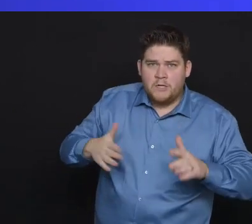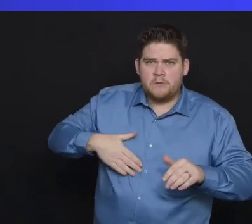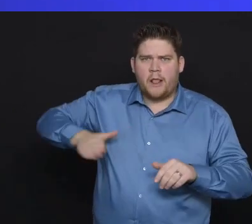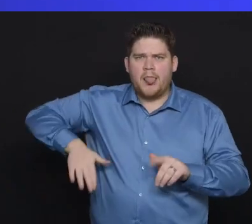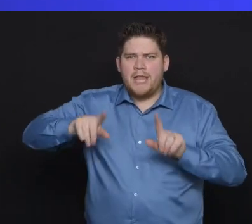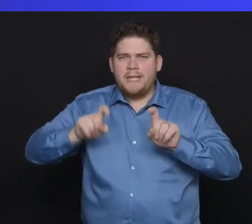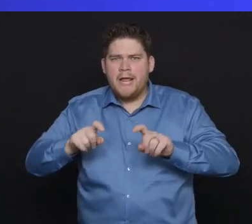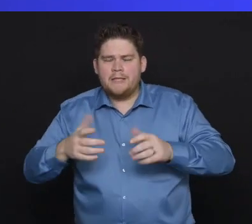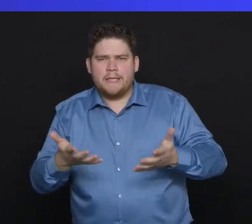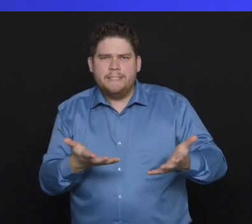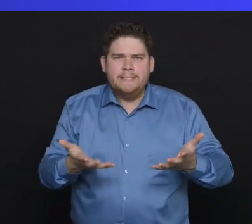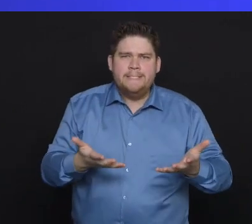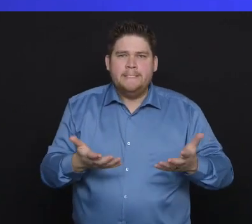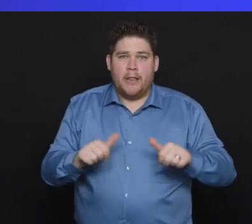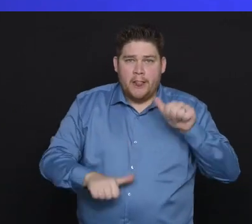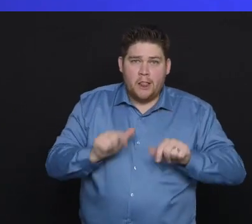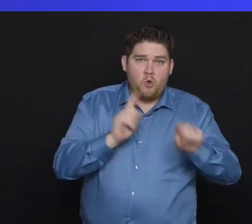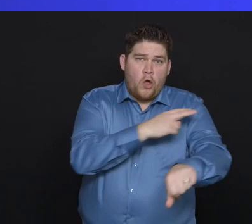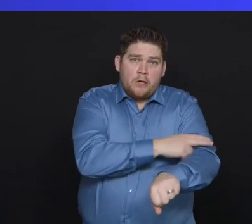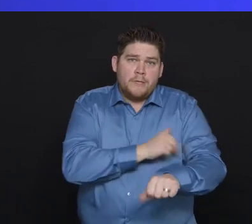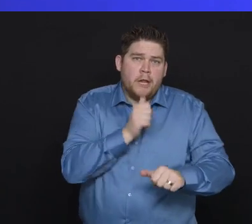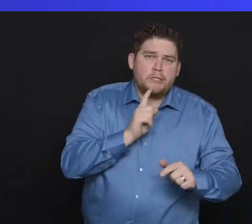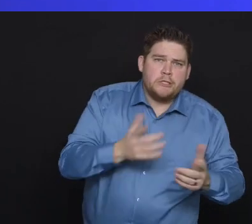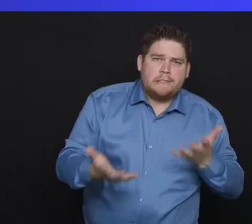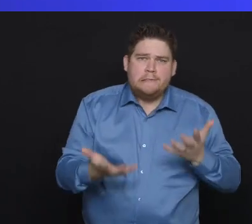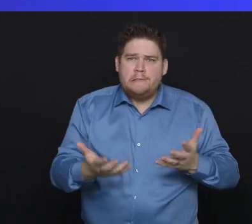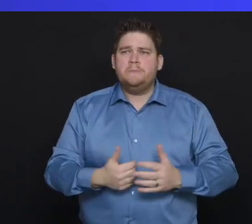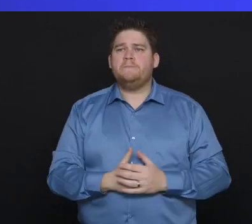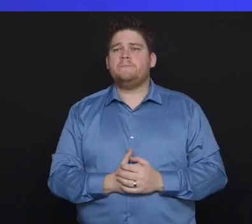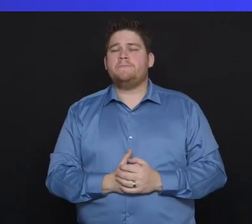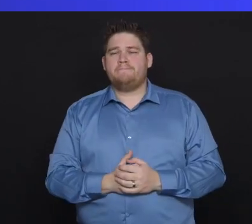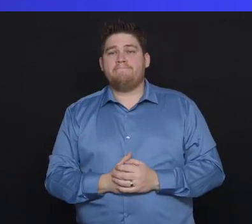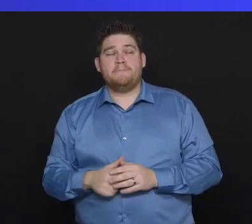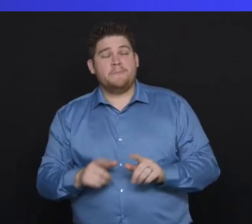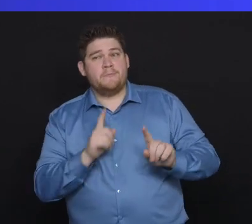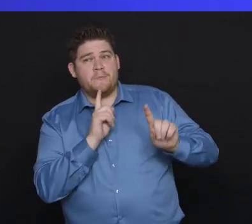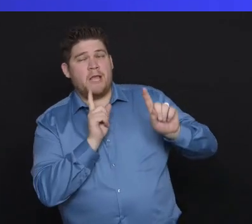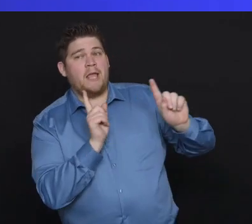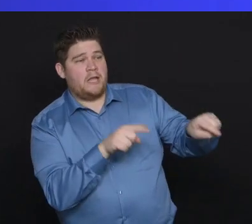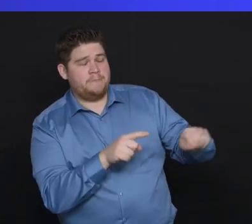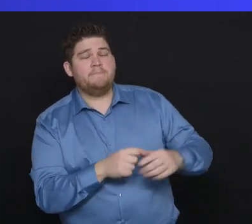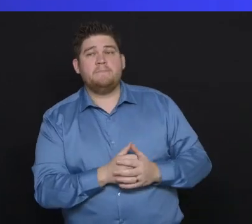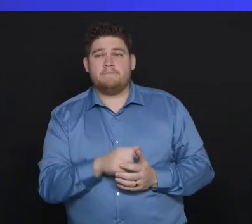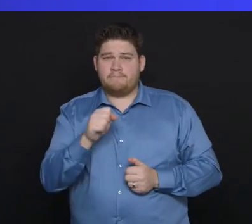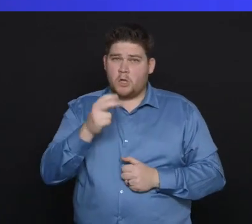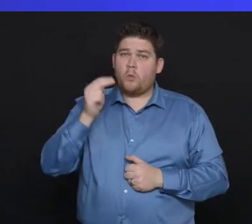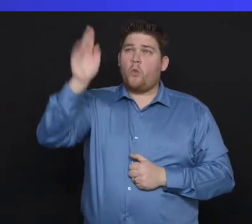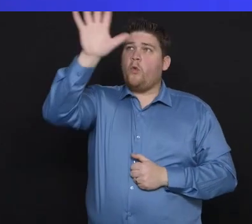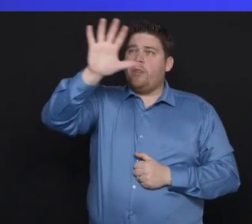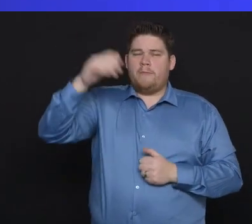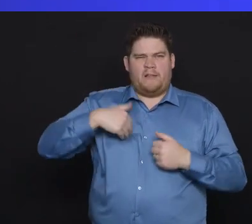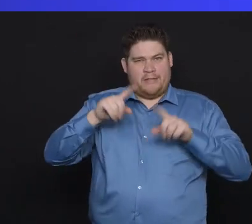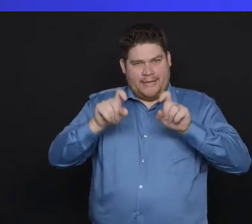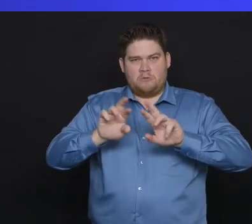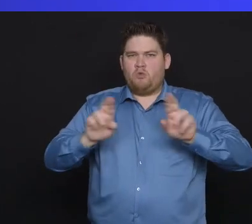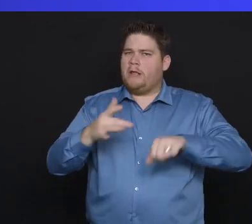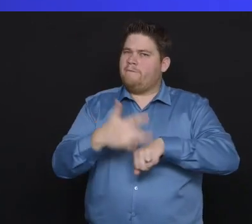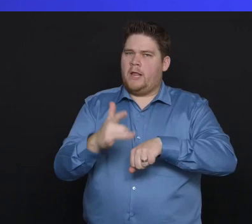Those tests are available and they are available if someone calls 811 and goes to an emergency